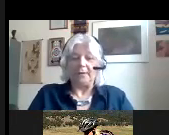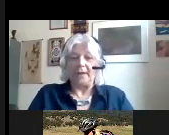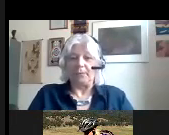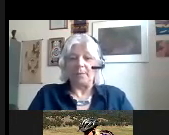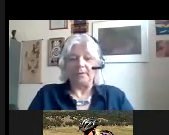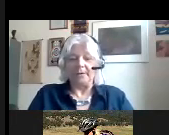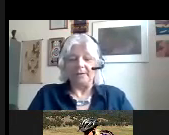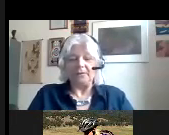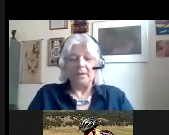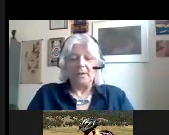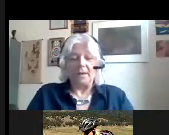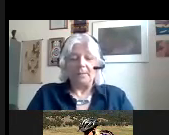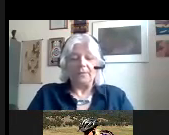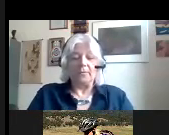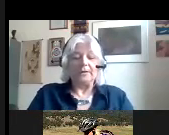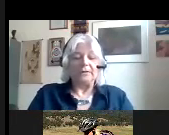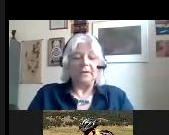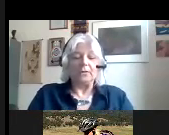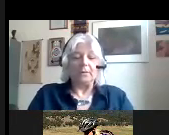Republicans, they both agreed to decrease